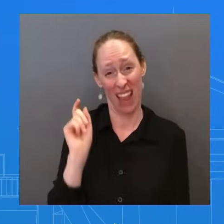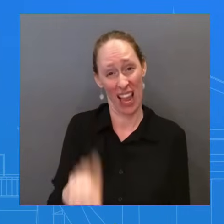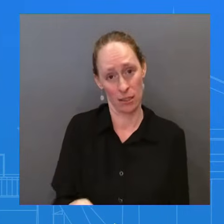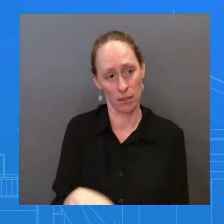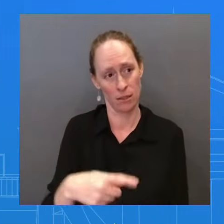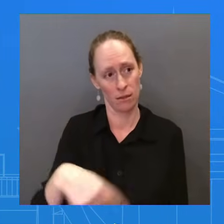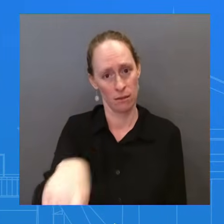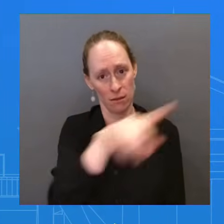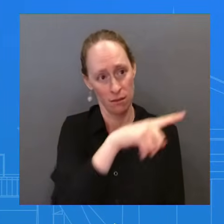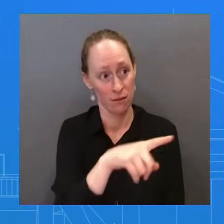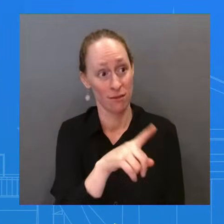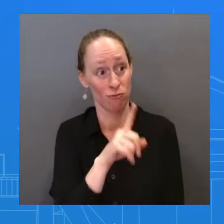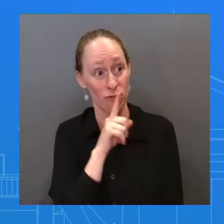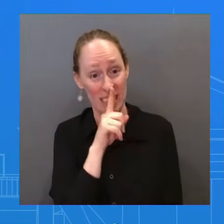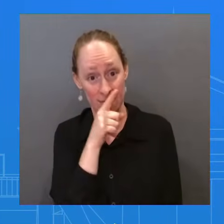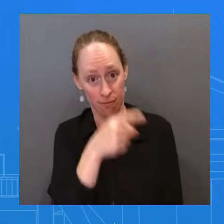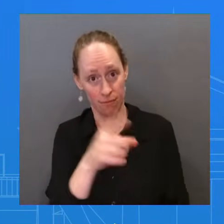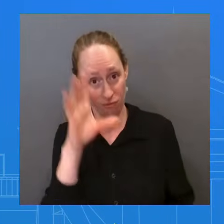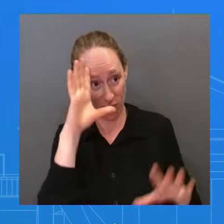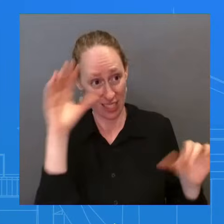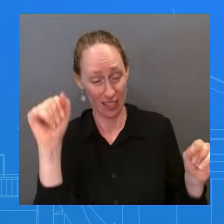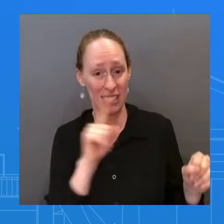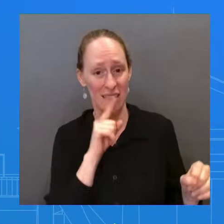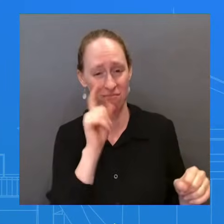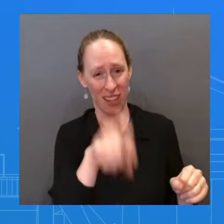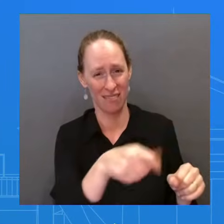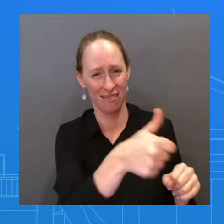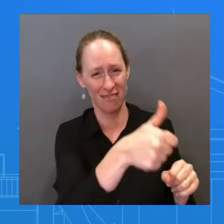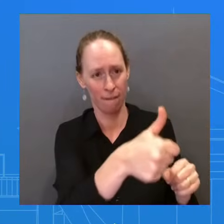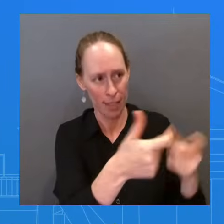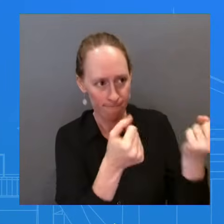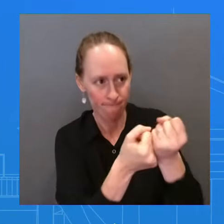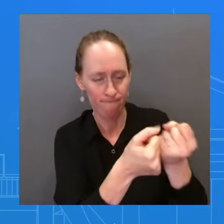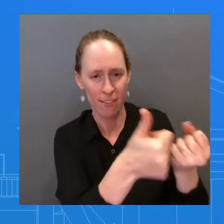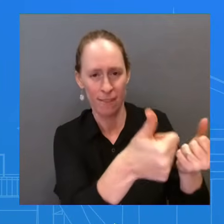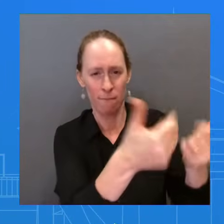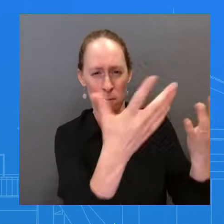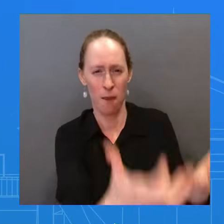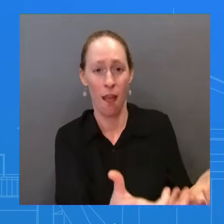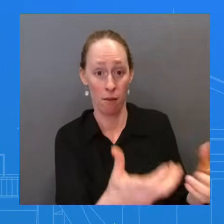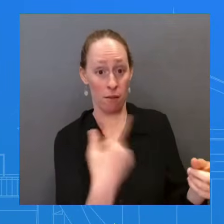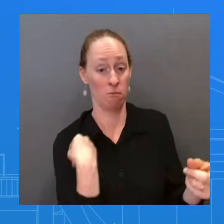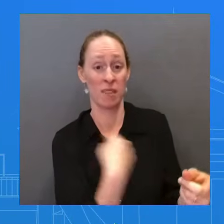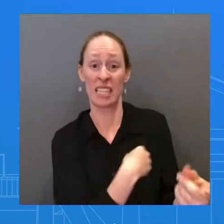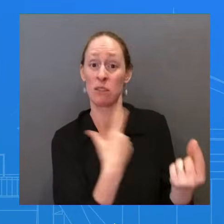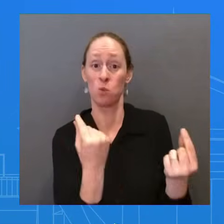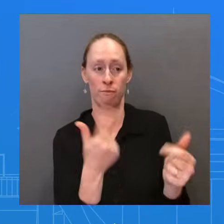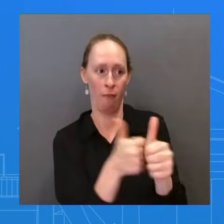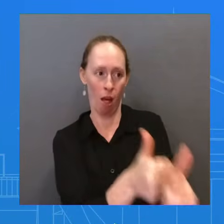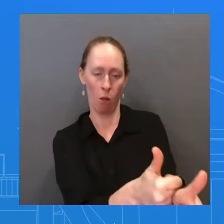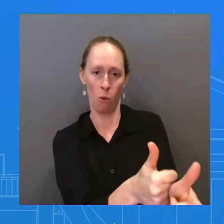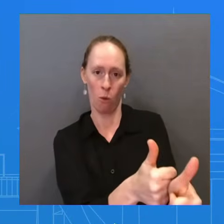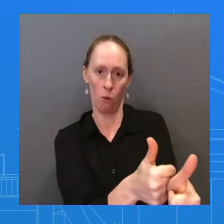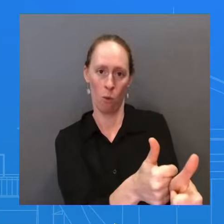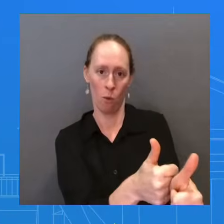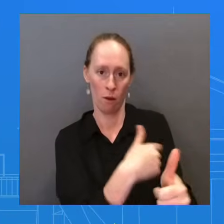counterparts on operationalizing their 10-point proposal for a just peace. And we'll see where that goes. The Press: And would there be any value